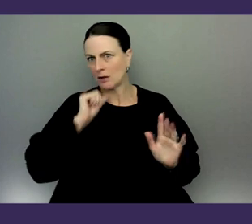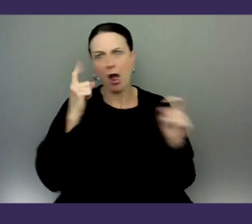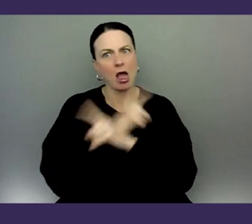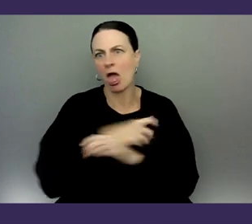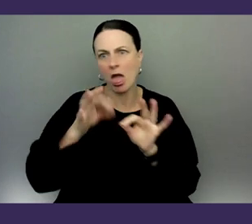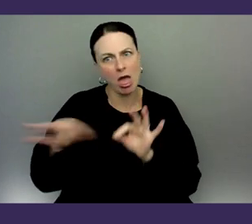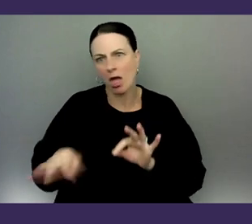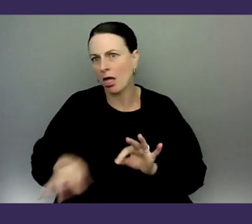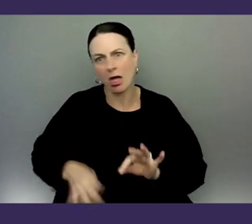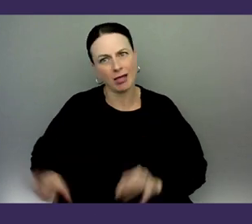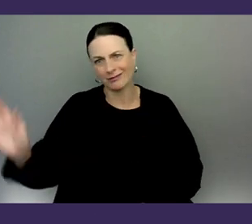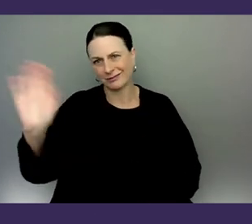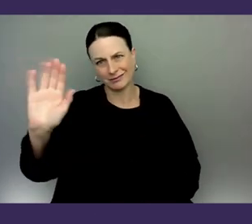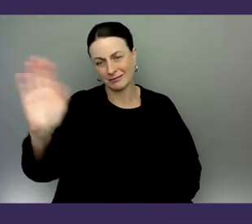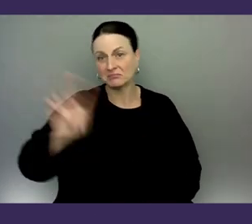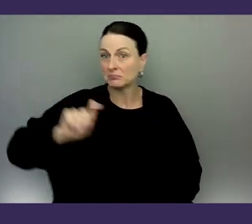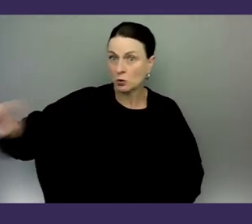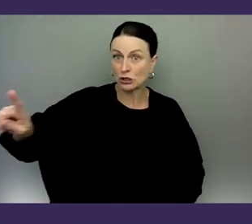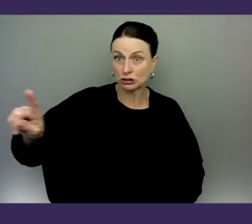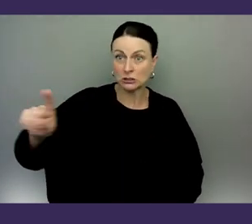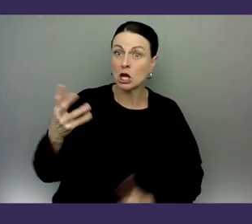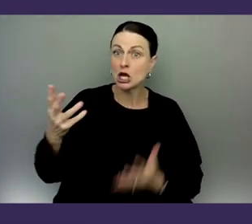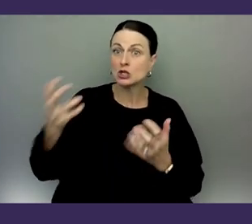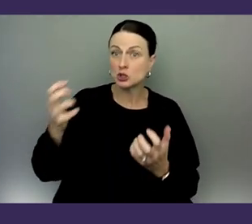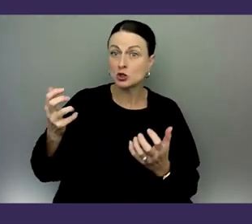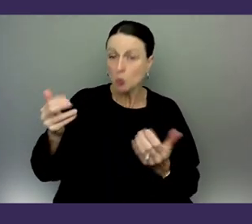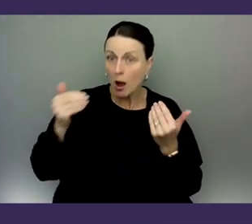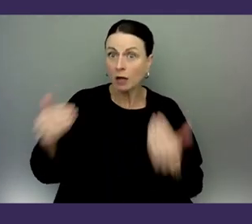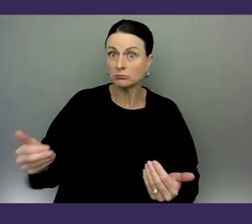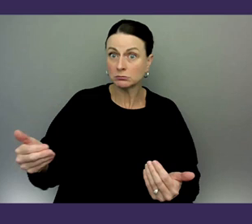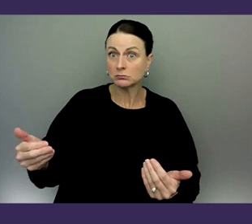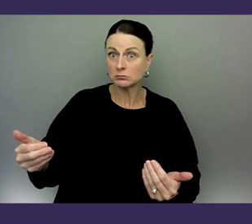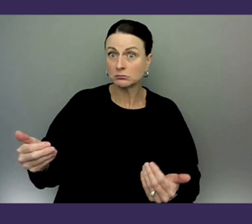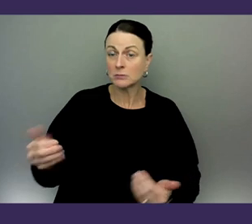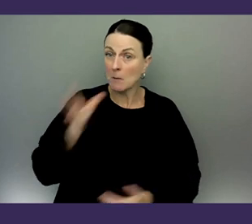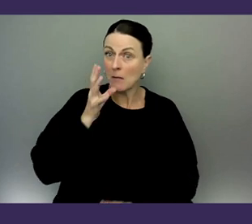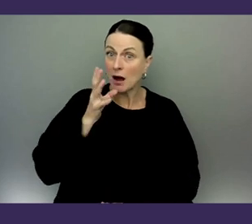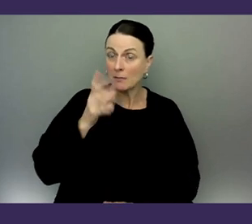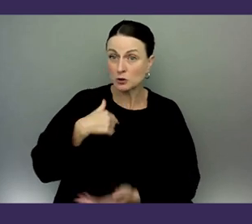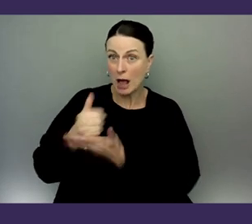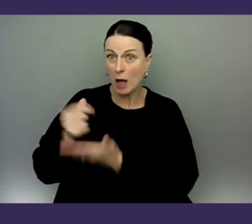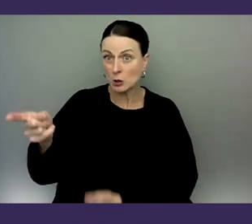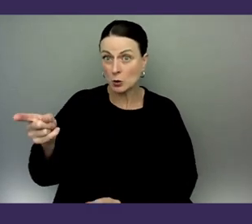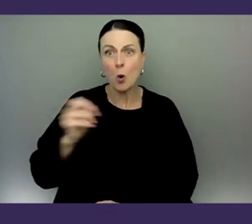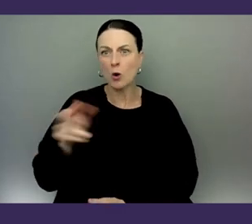The question posed to Karla was, "do you want mom to help you or do you want your sister